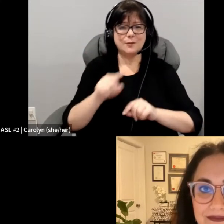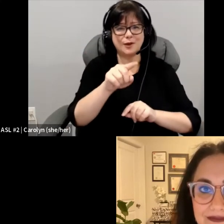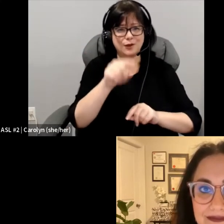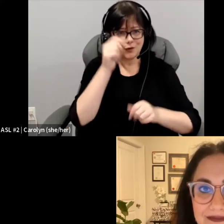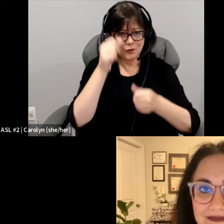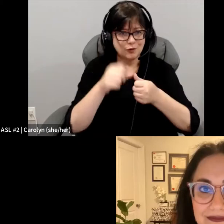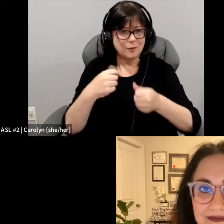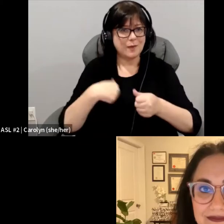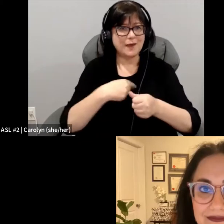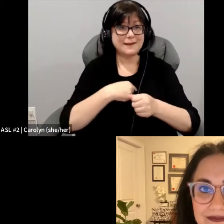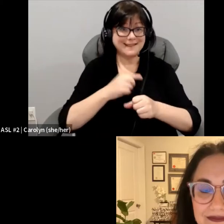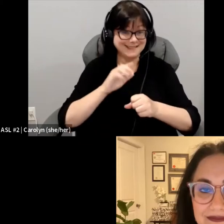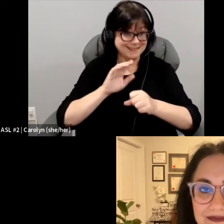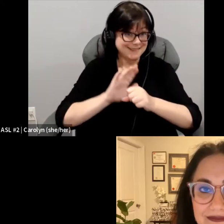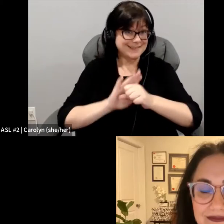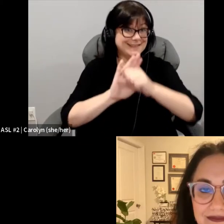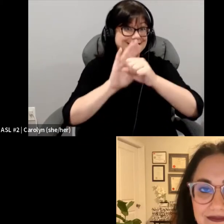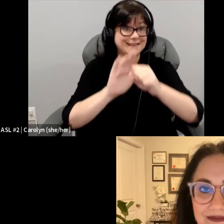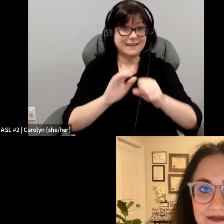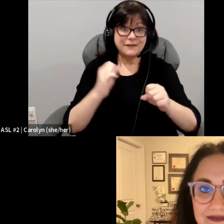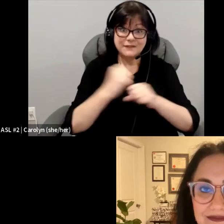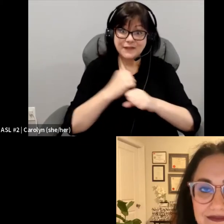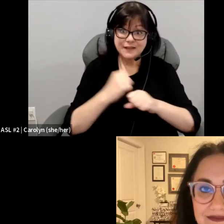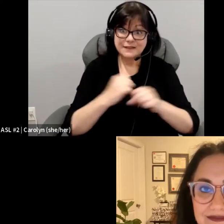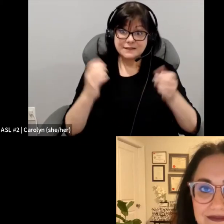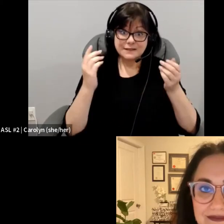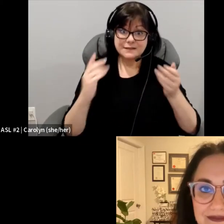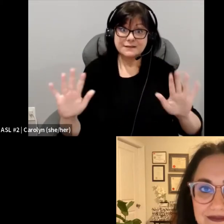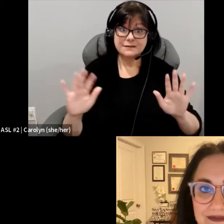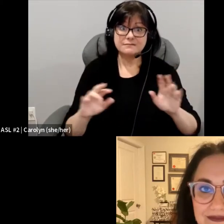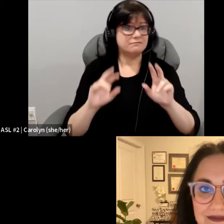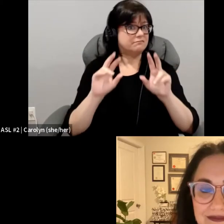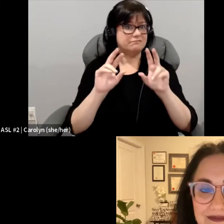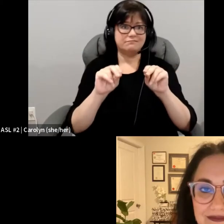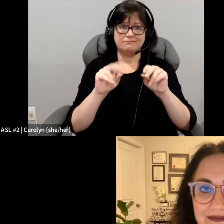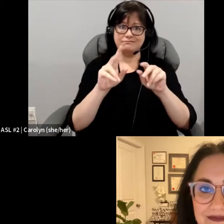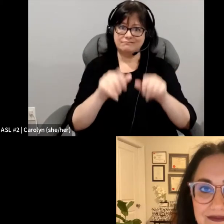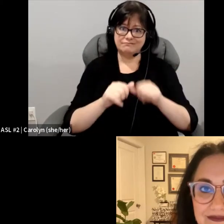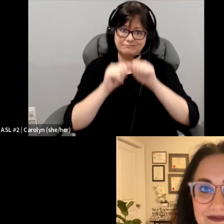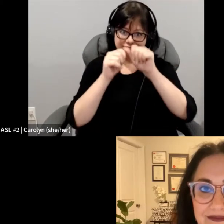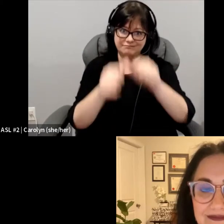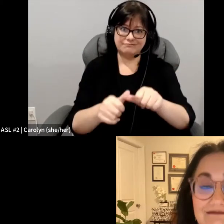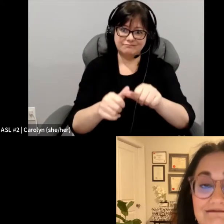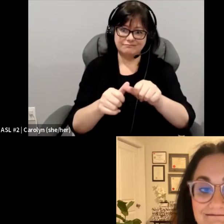THIS IS NOT A PASSIVE TASK.